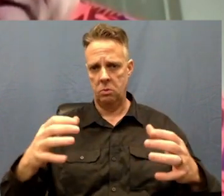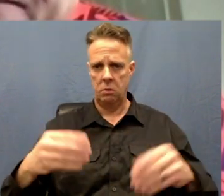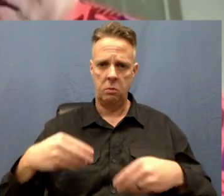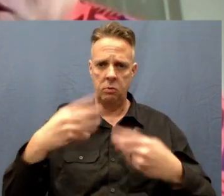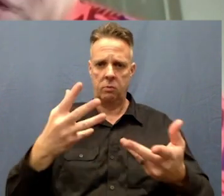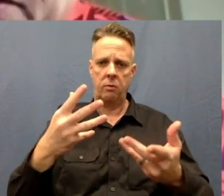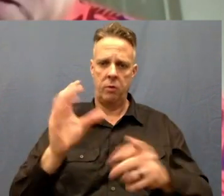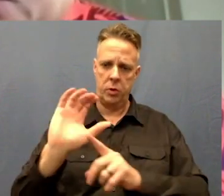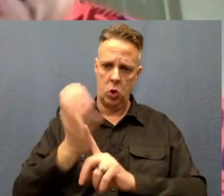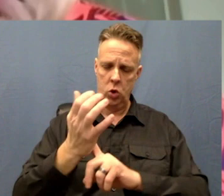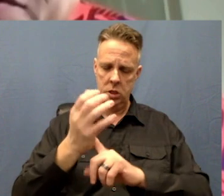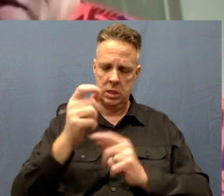PROVIDING CULTURAL SPECIFIC -- WORKING